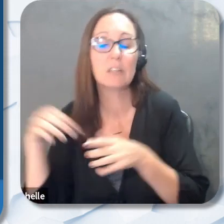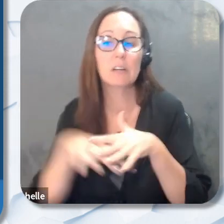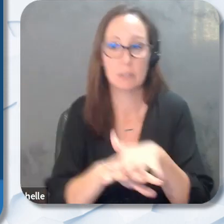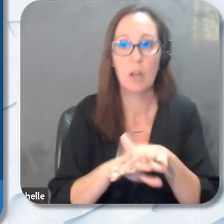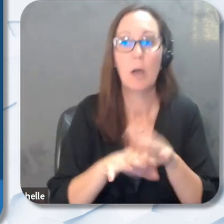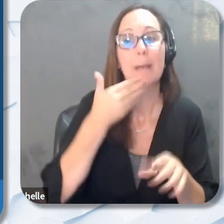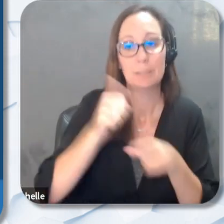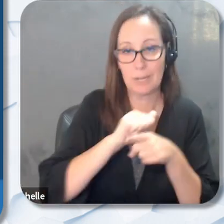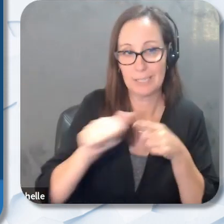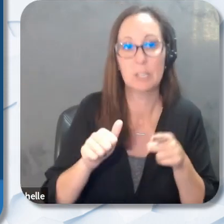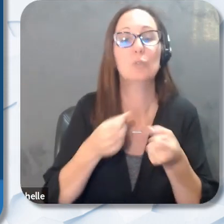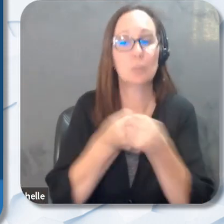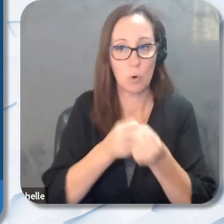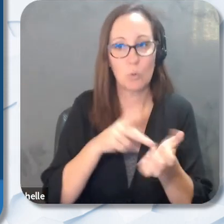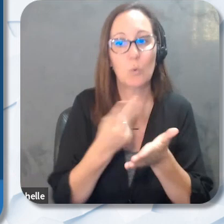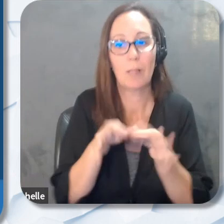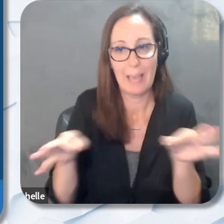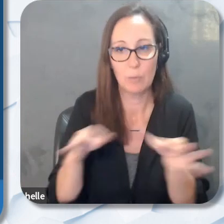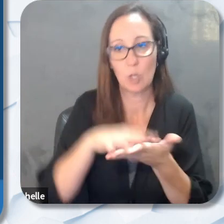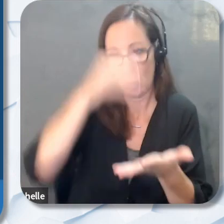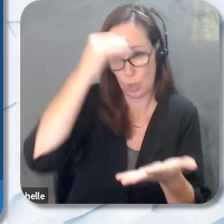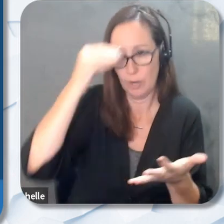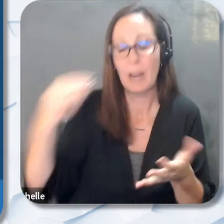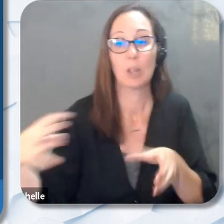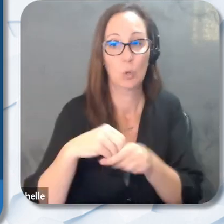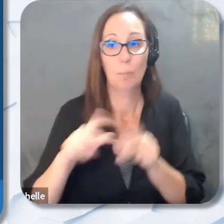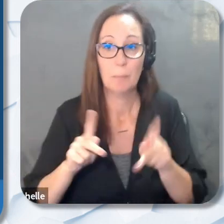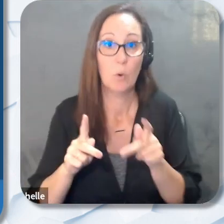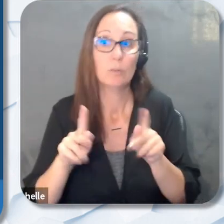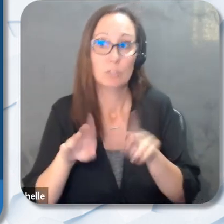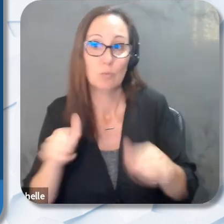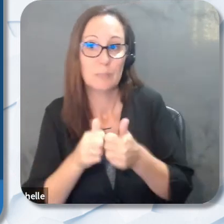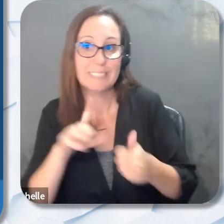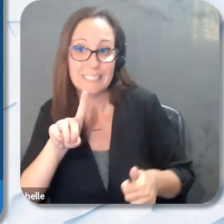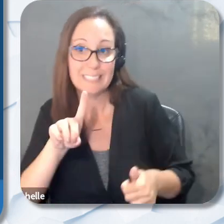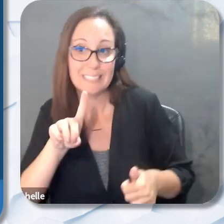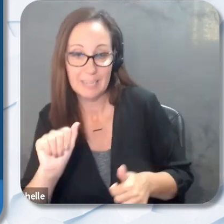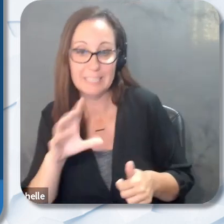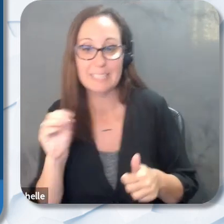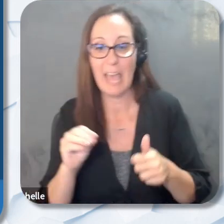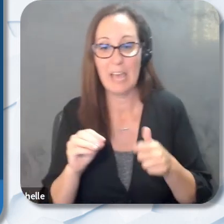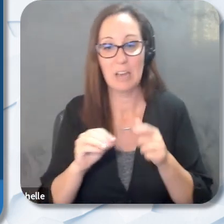dual language learners and inclusion of children with disabilities. And to develop curriculum an